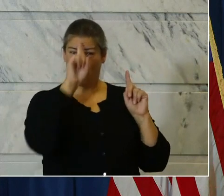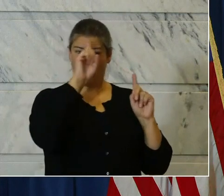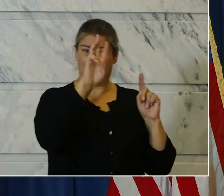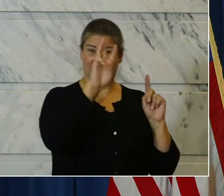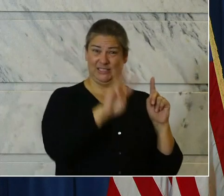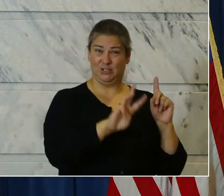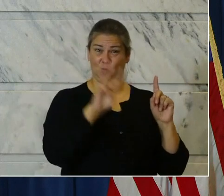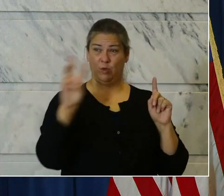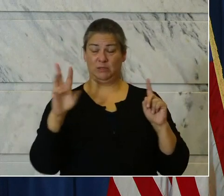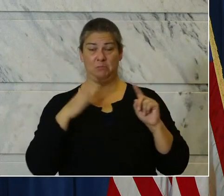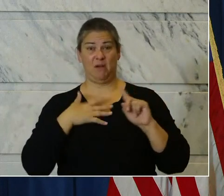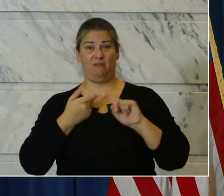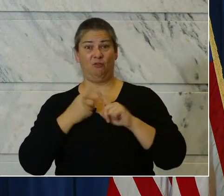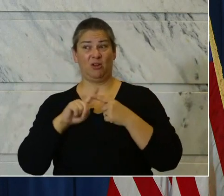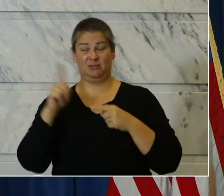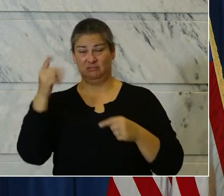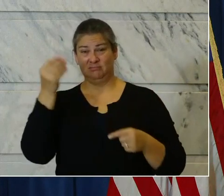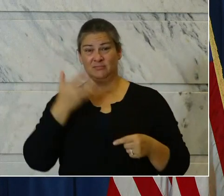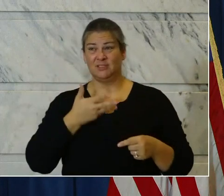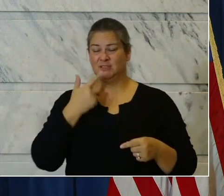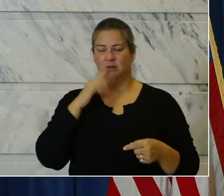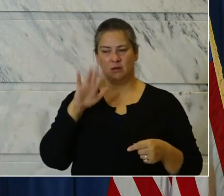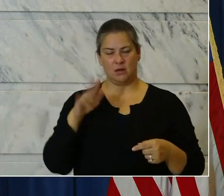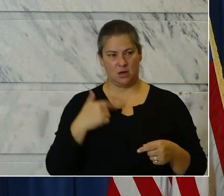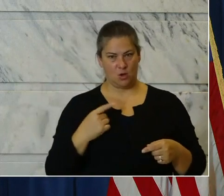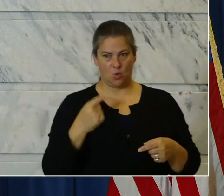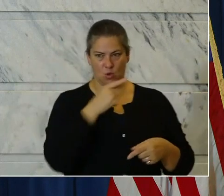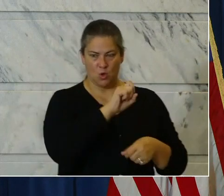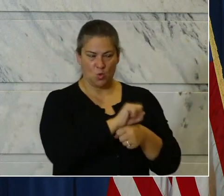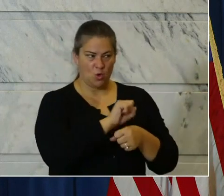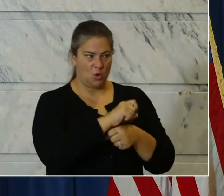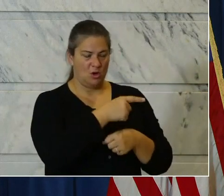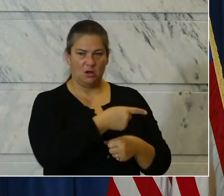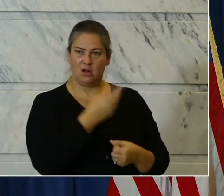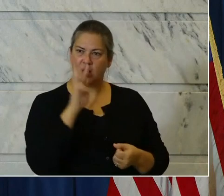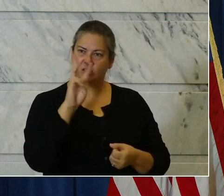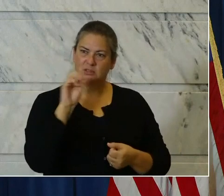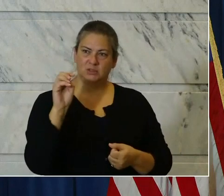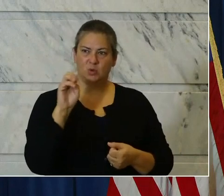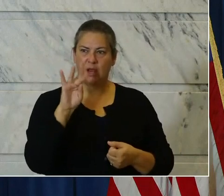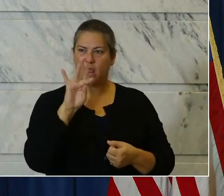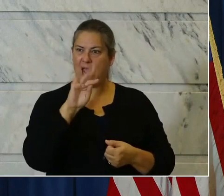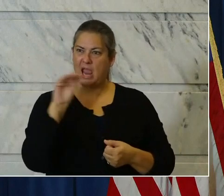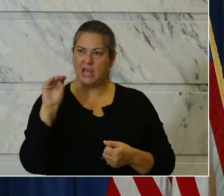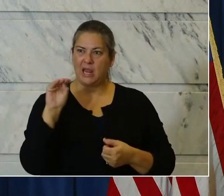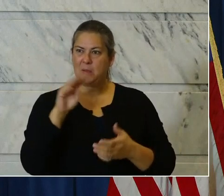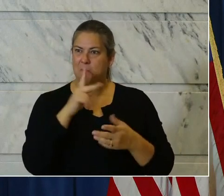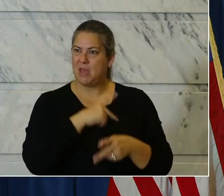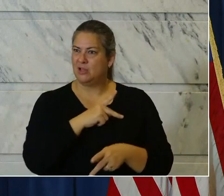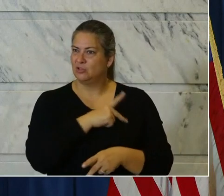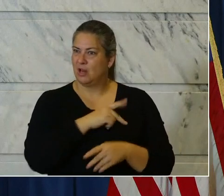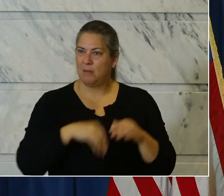LIKE IN NEW YORK ONE SIX WEEKS IN A ROW MY FRIEND WAS TELLING HE WENT TO WORK. WERE AT PLAY